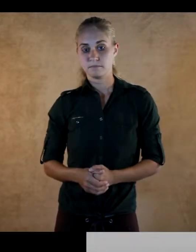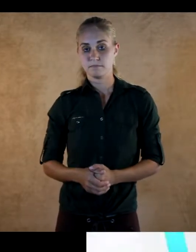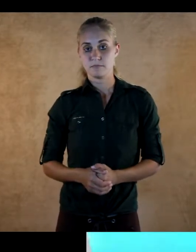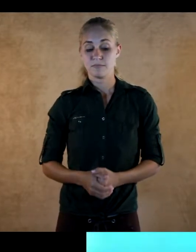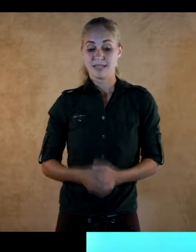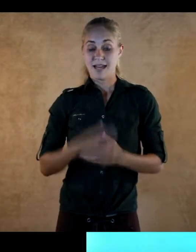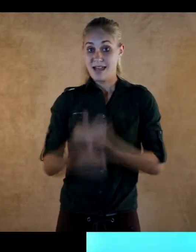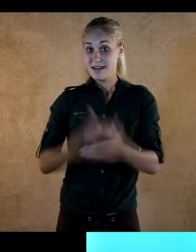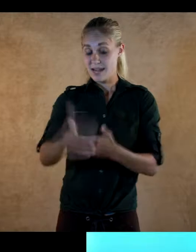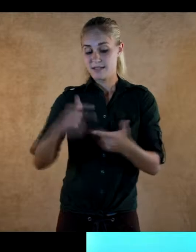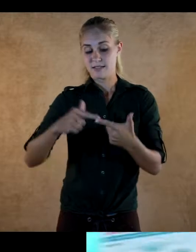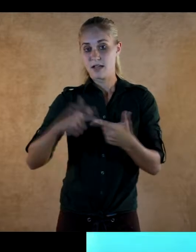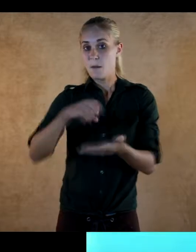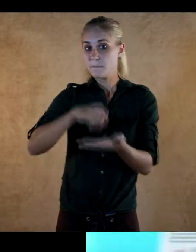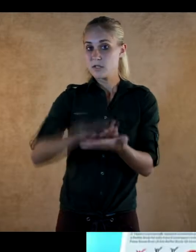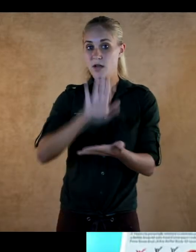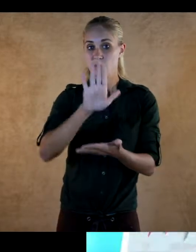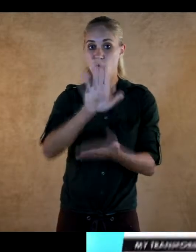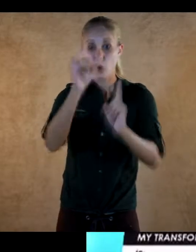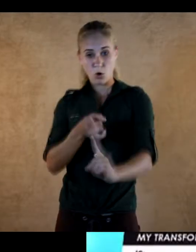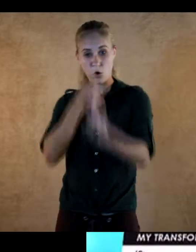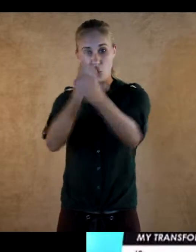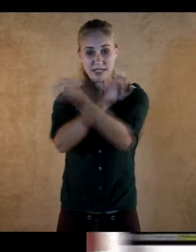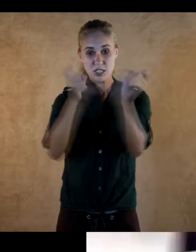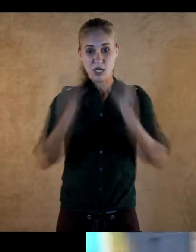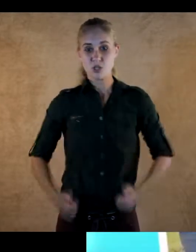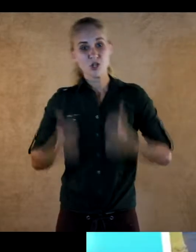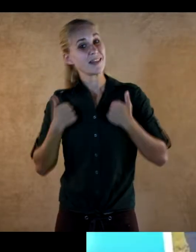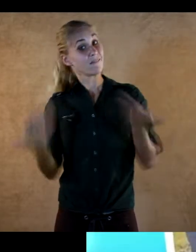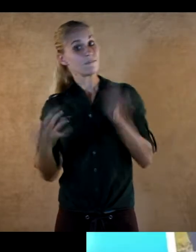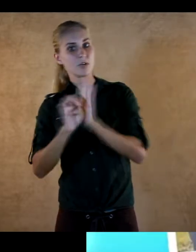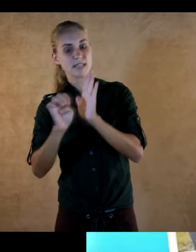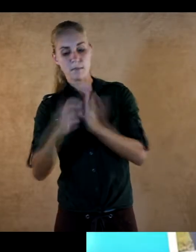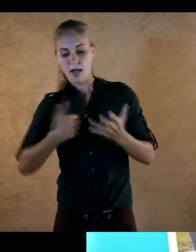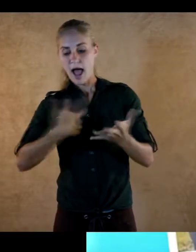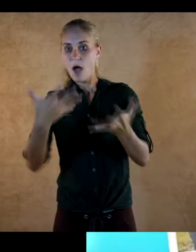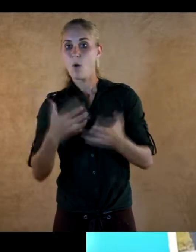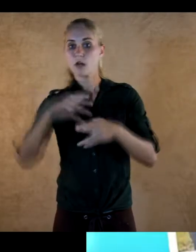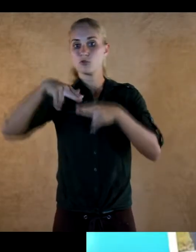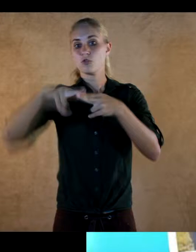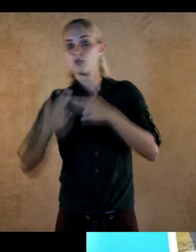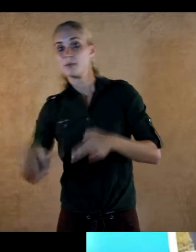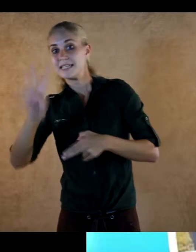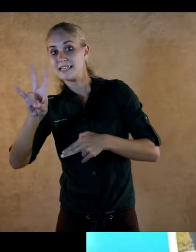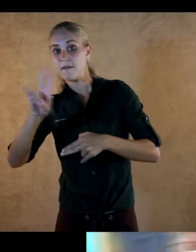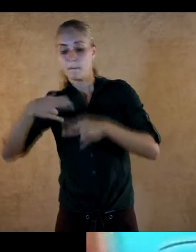Next, write down your personal transformation goal. For example: "I want to lose 7 pounds in 7 days."